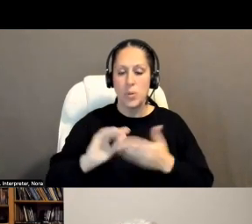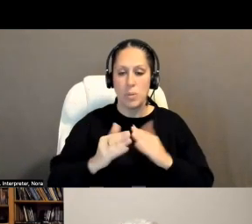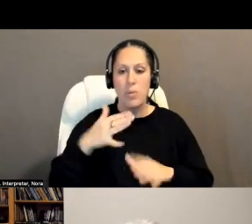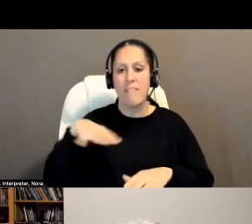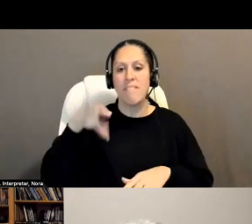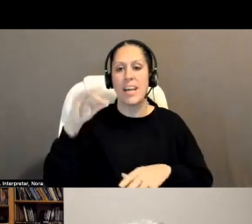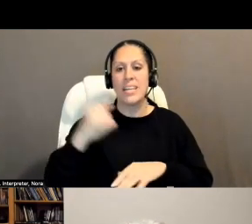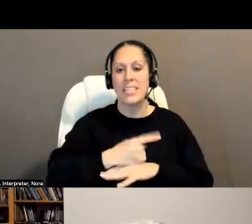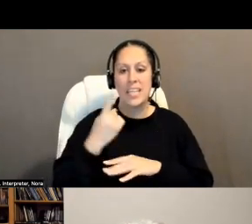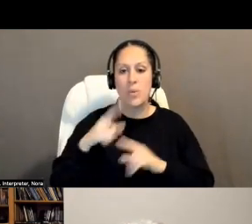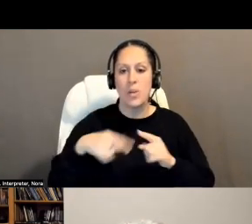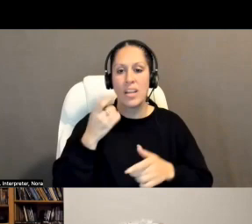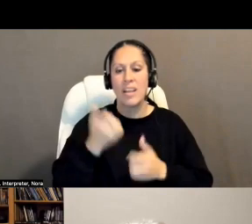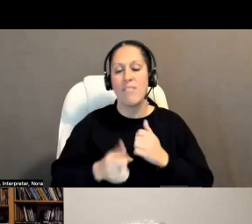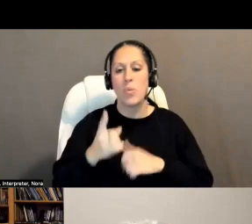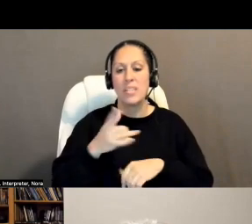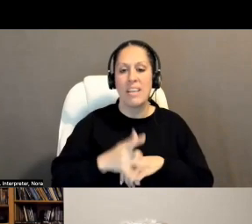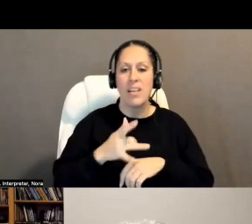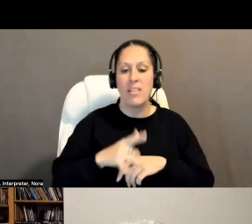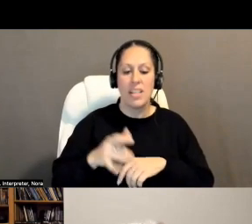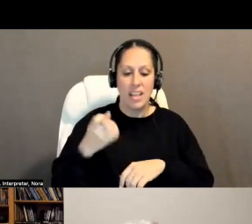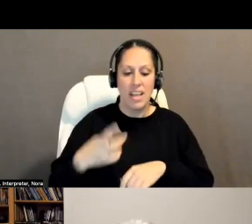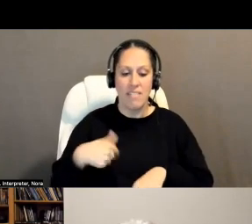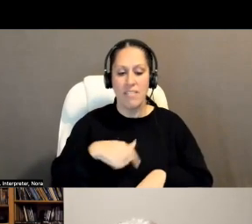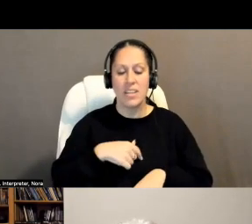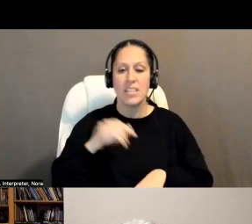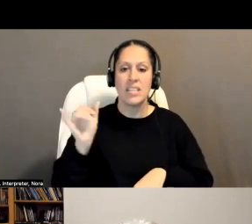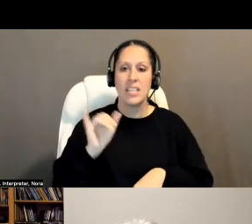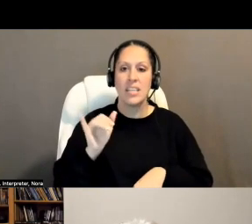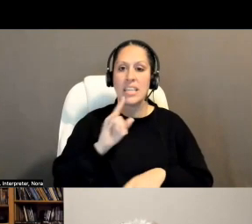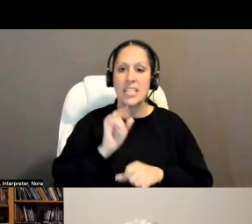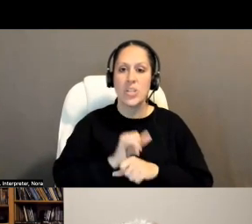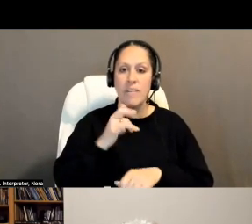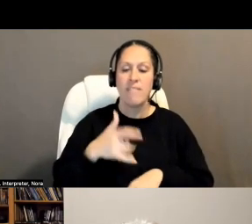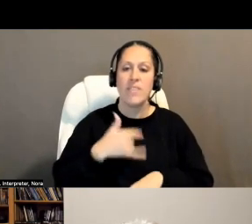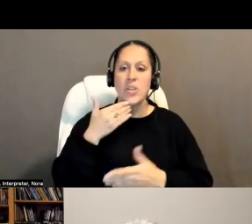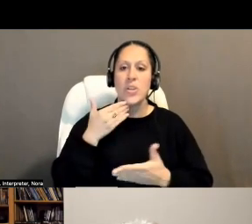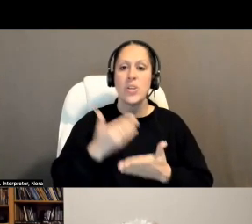when everyone's available, and then half of us will be, like, actually I don't feel good. So,